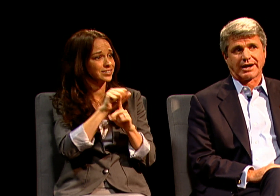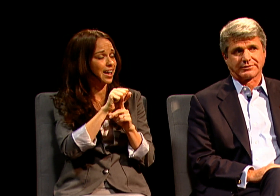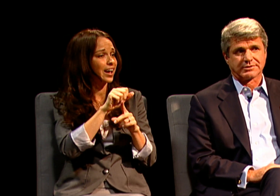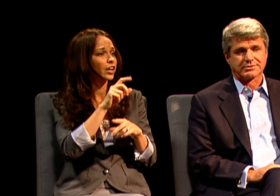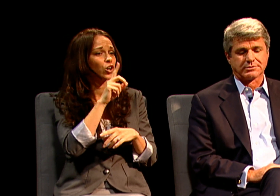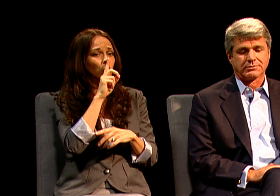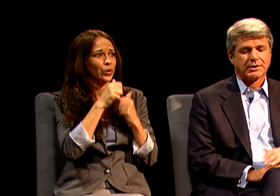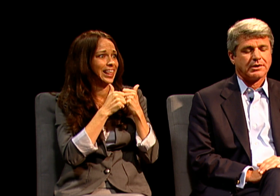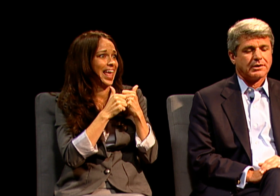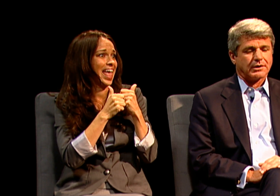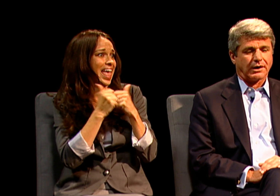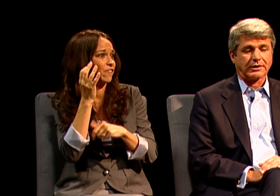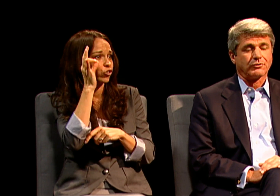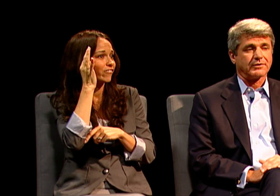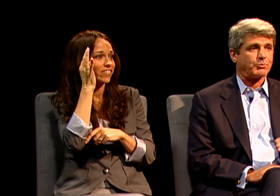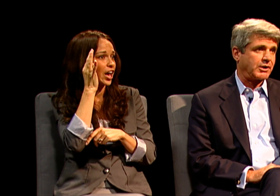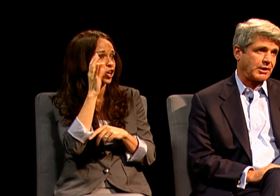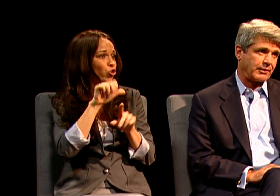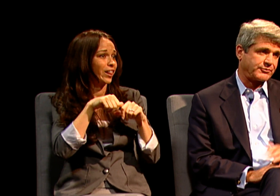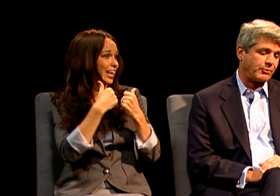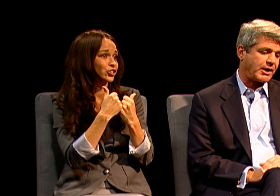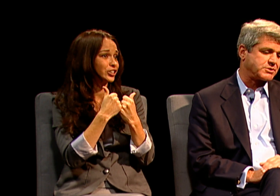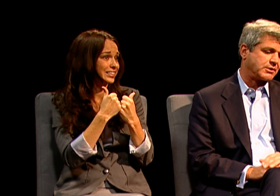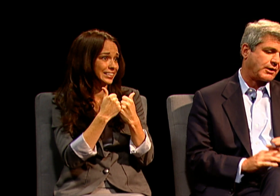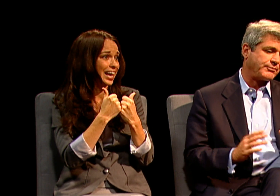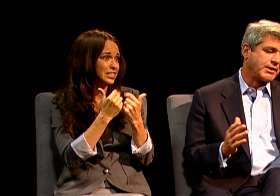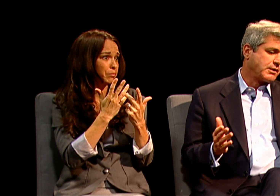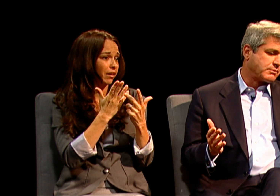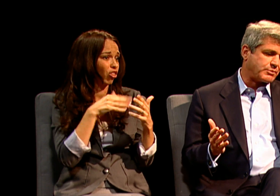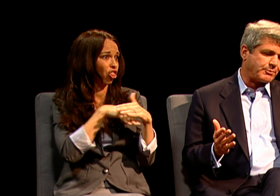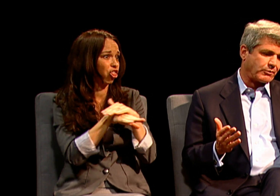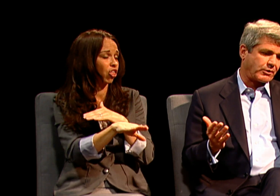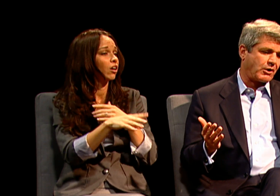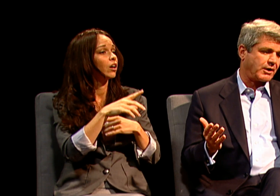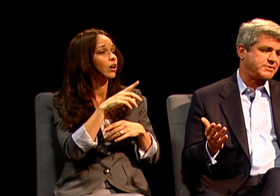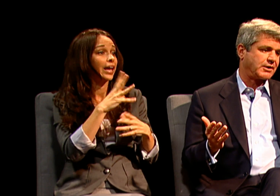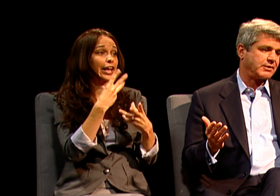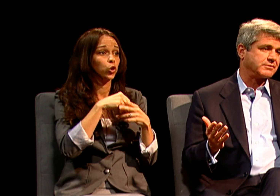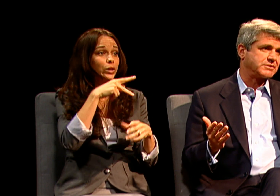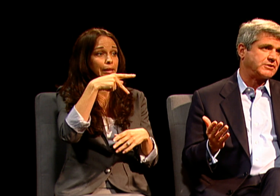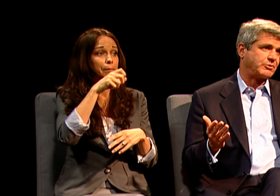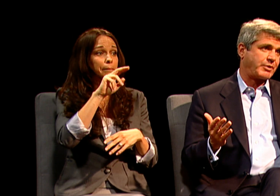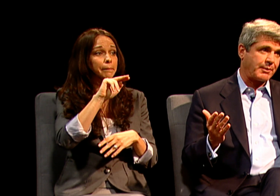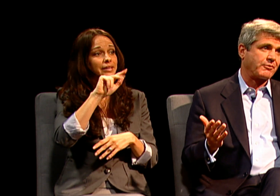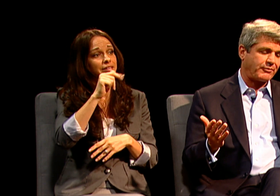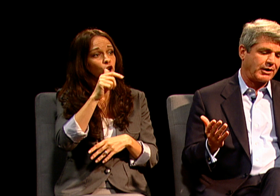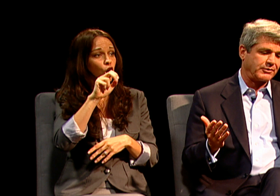HACKED INTO INCLUDING THE PENTAGON. SO IMAGINE IF PEOPLE ARE CAUGHT STEALING PAPER FILES